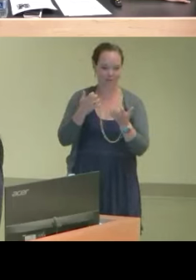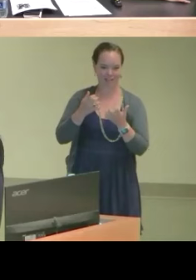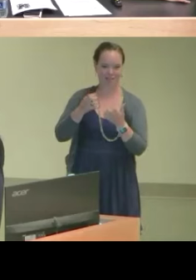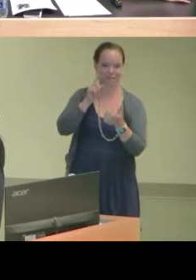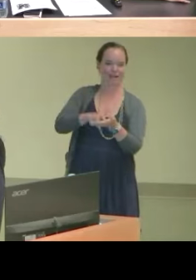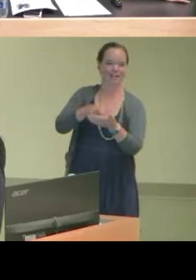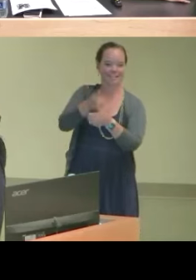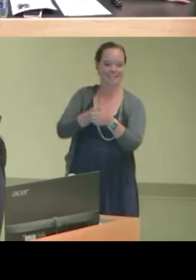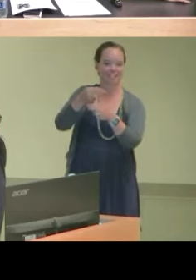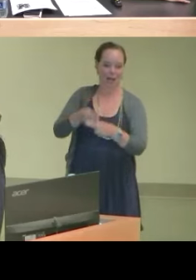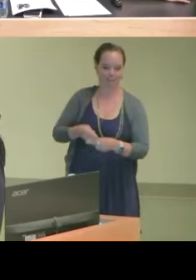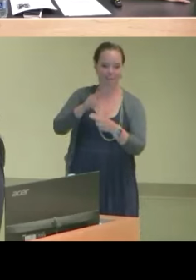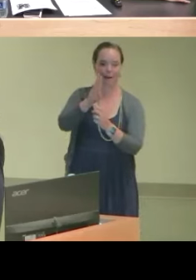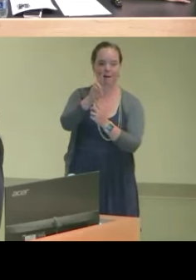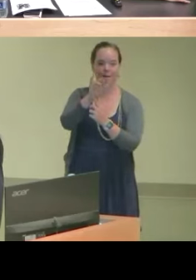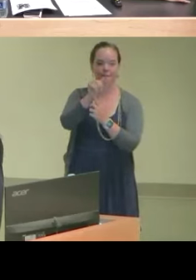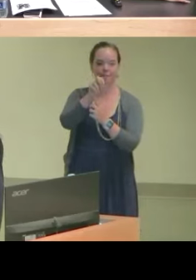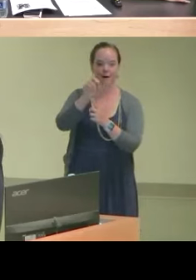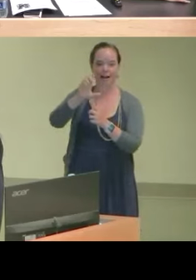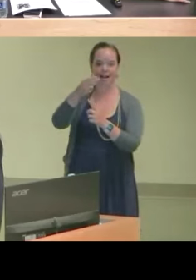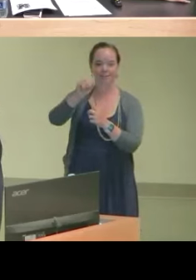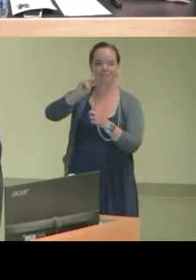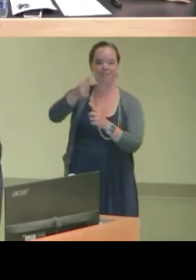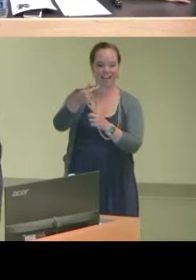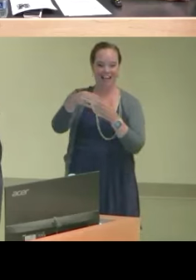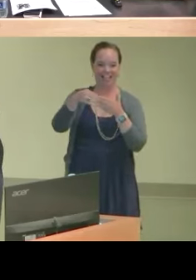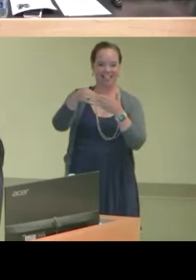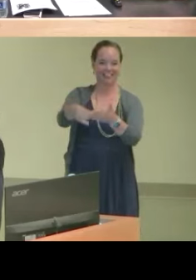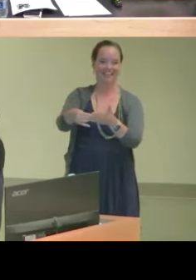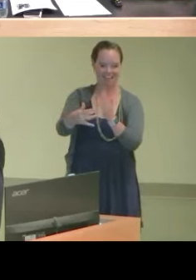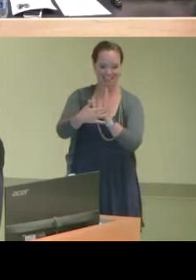Chang who is actually leading our endeavors he's actually sitting right up here in the